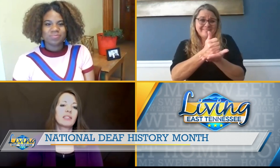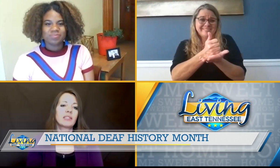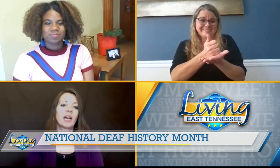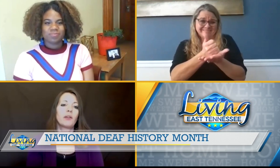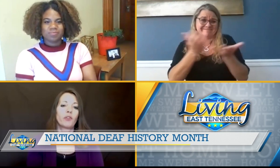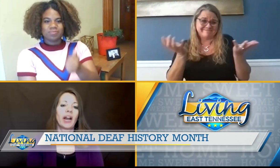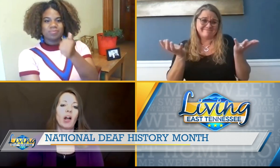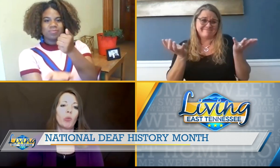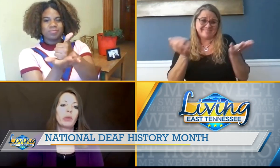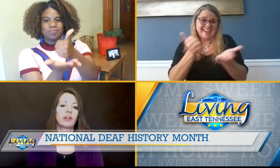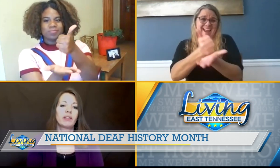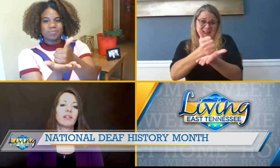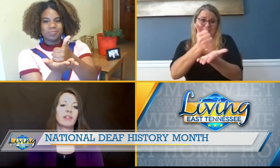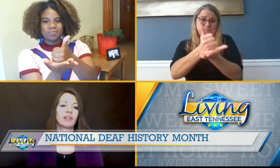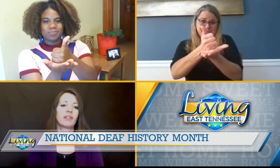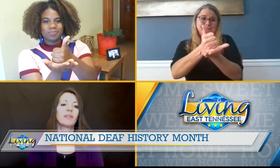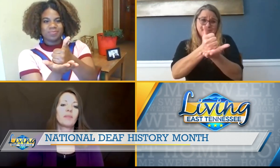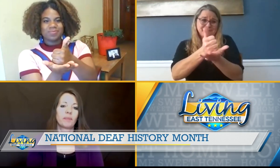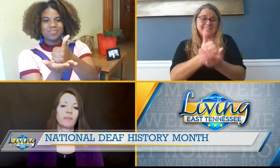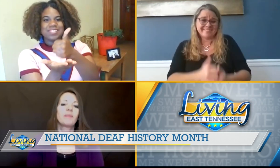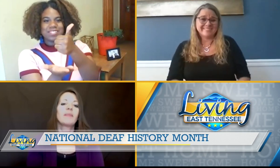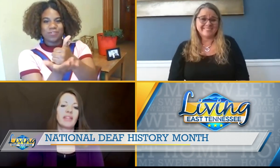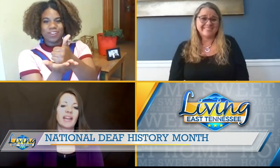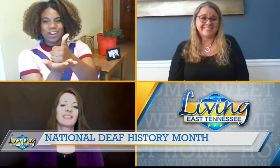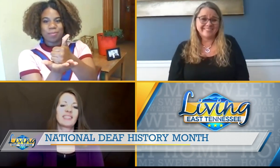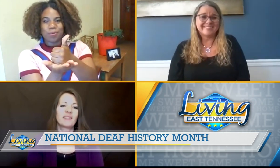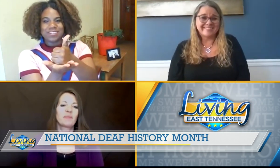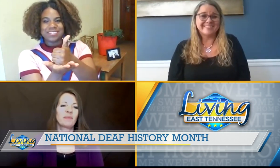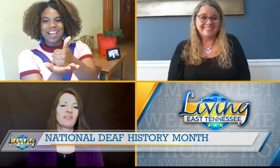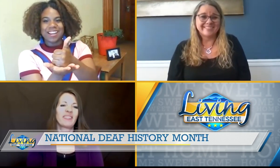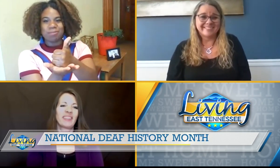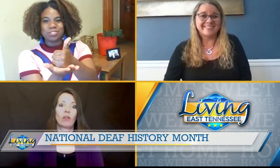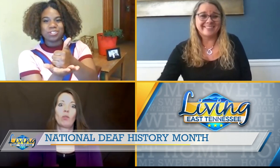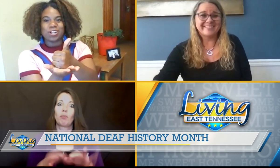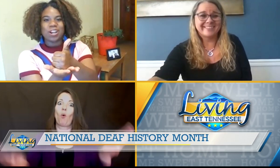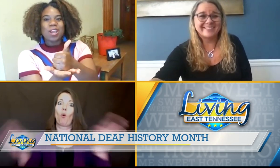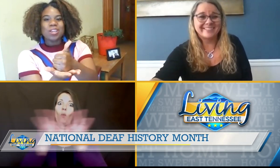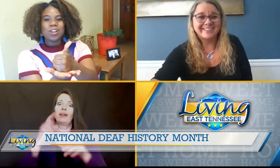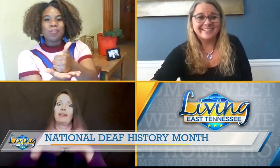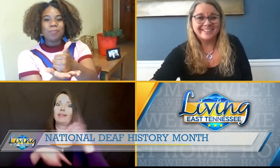THE FACIAL EXPRESSION IS IMPORTANT. YOU SEE HOW YOU CAN